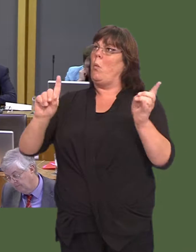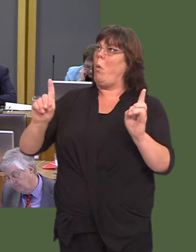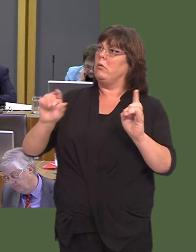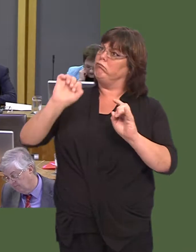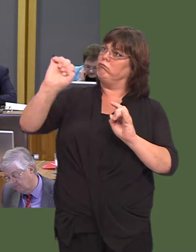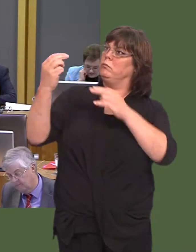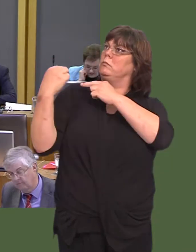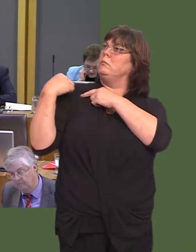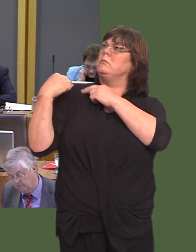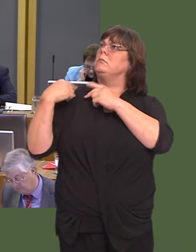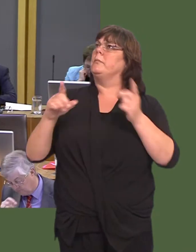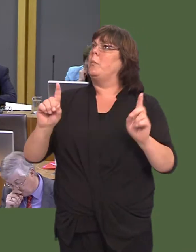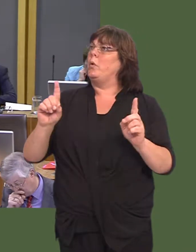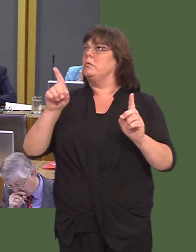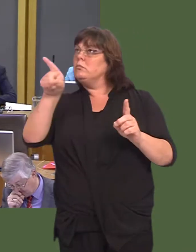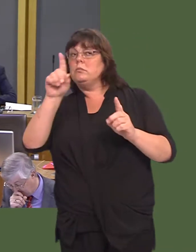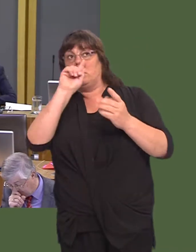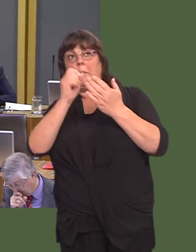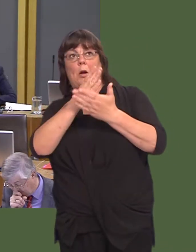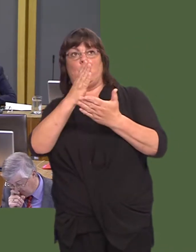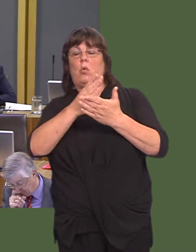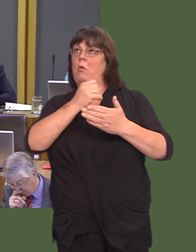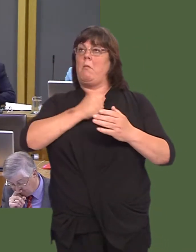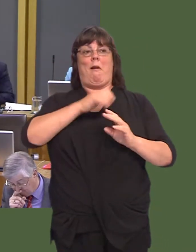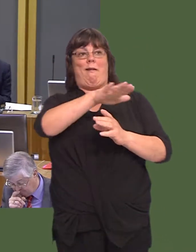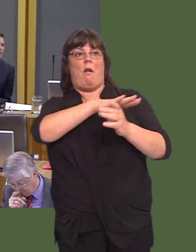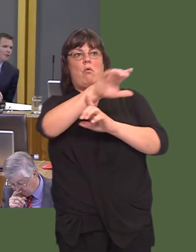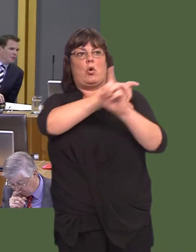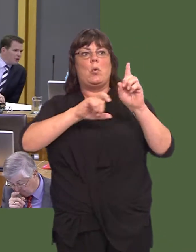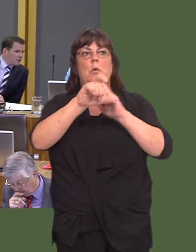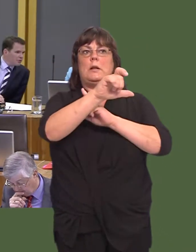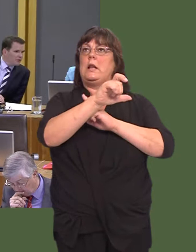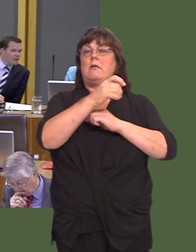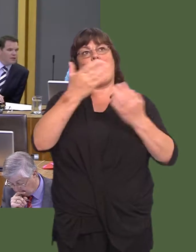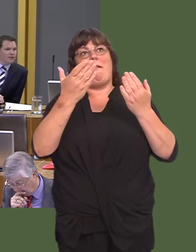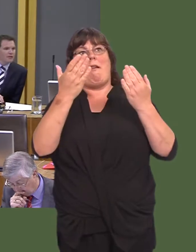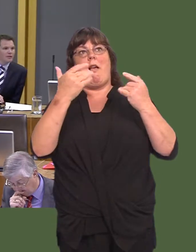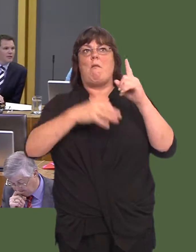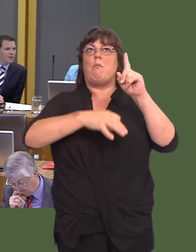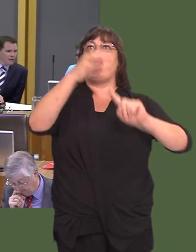it sees as its responsibility in ensuring that communities like mine are relieved of this appalling thing.